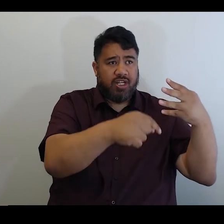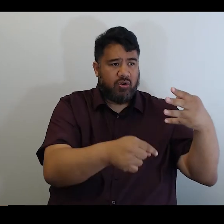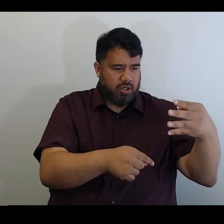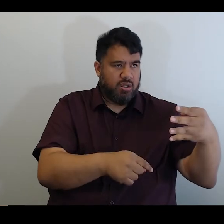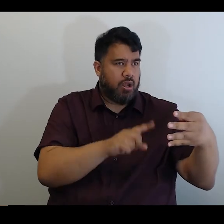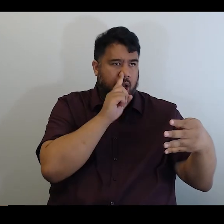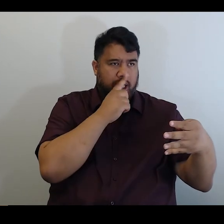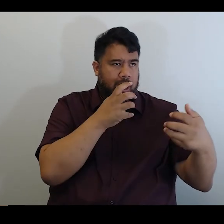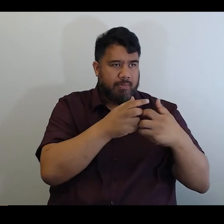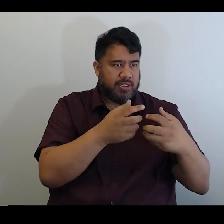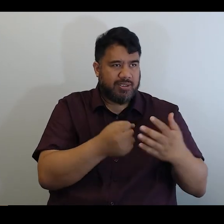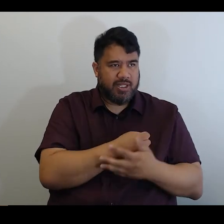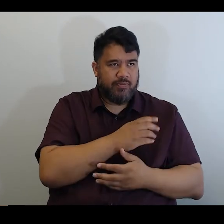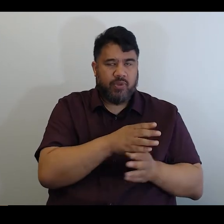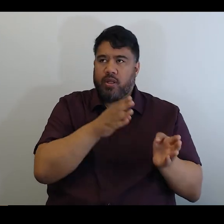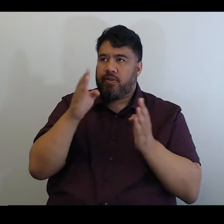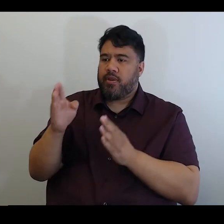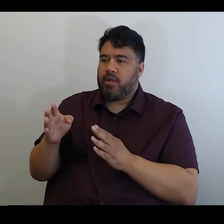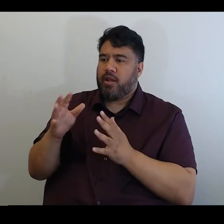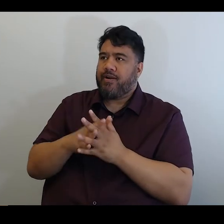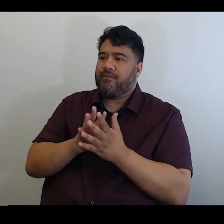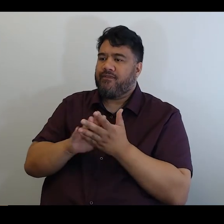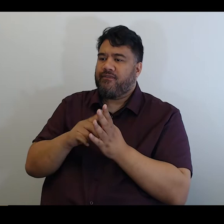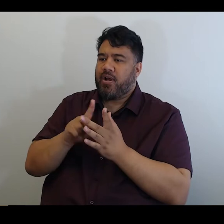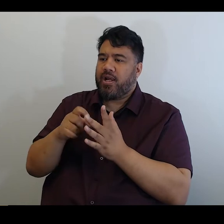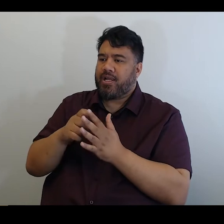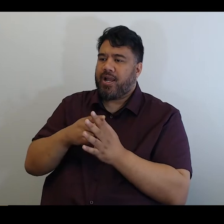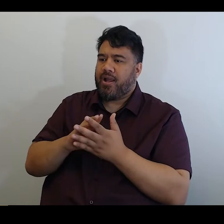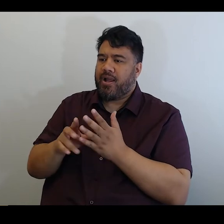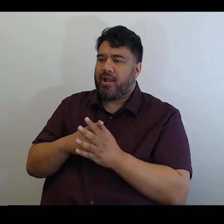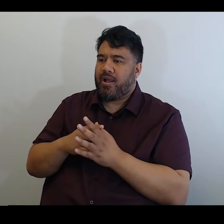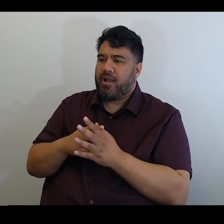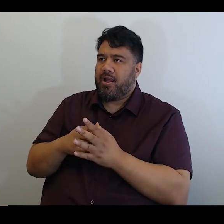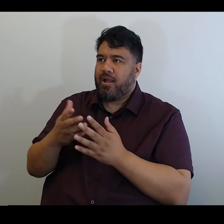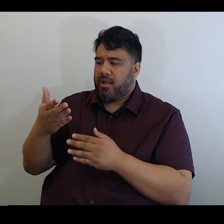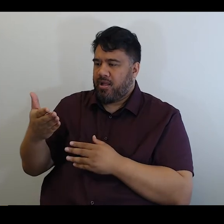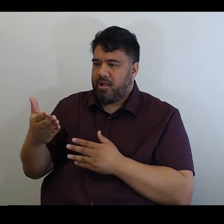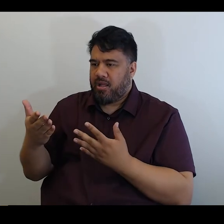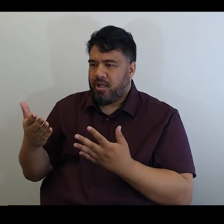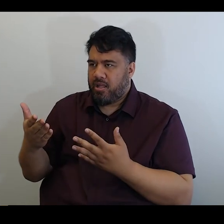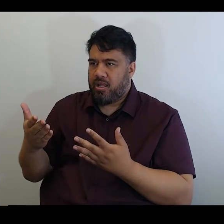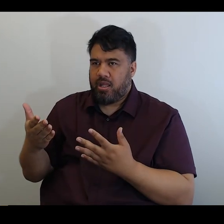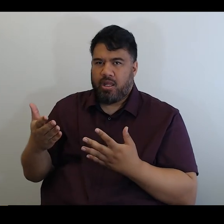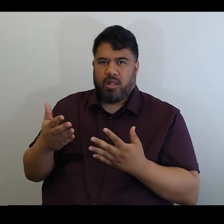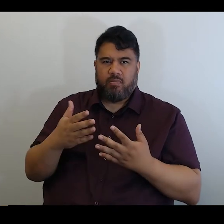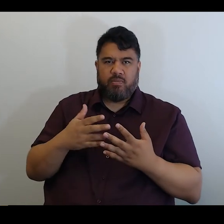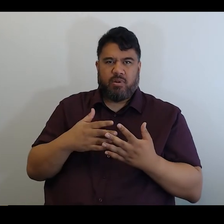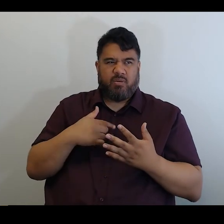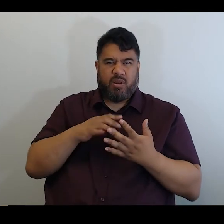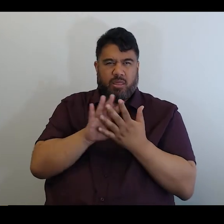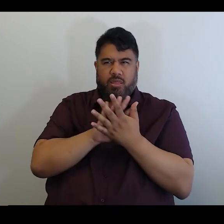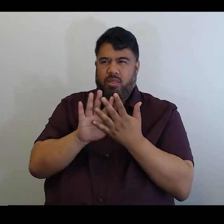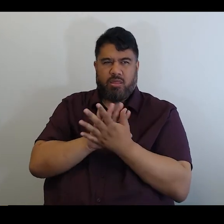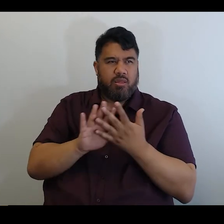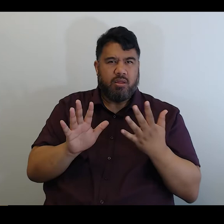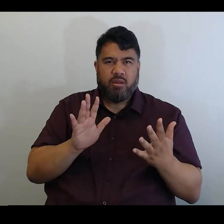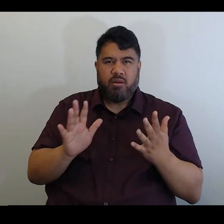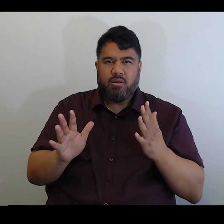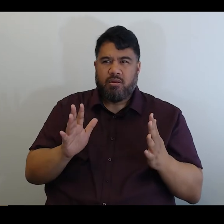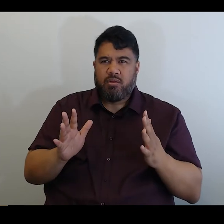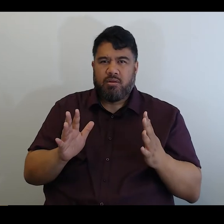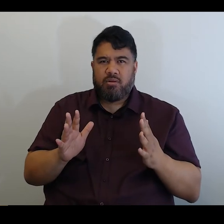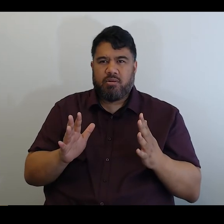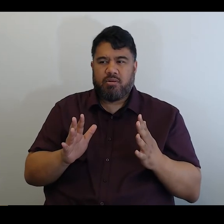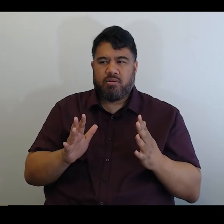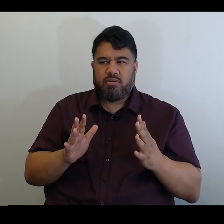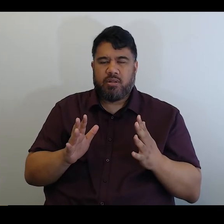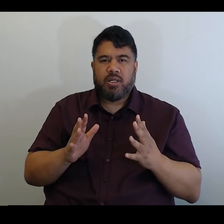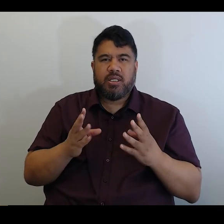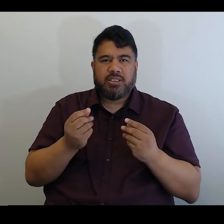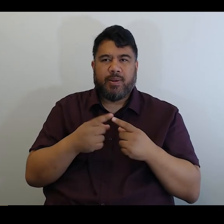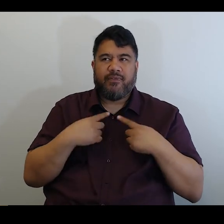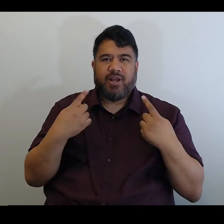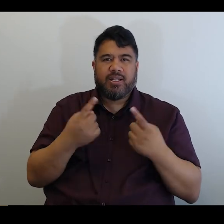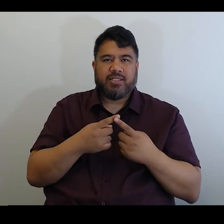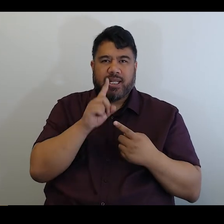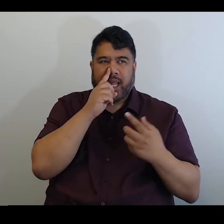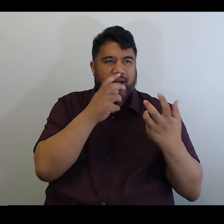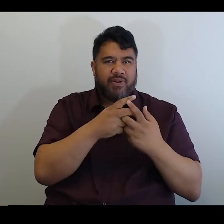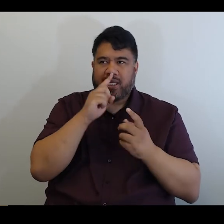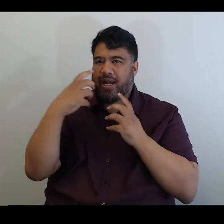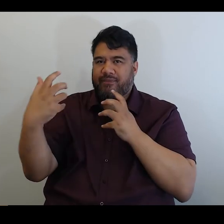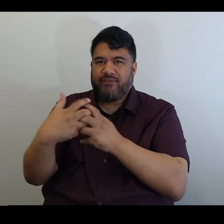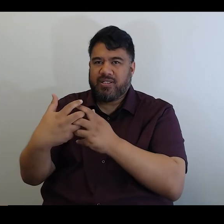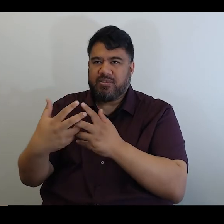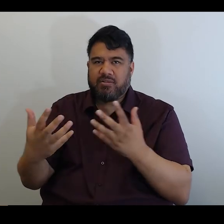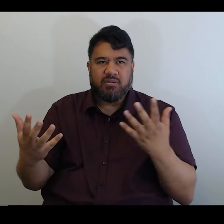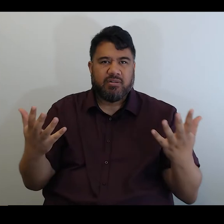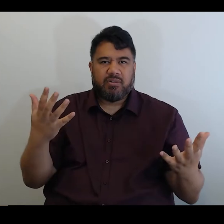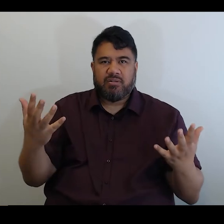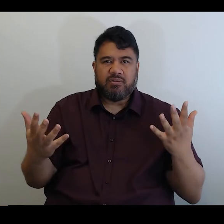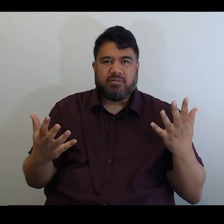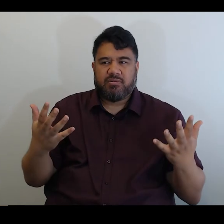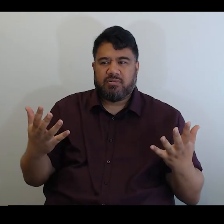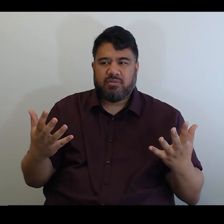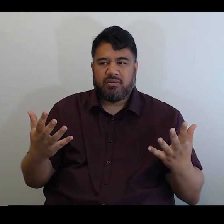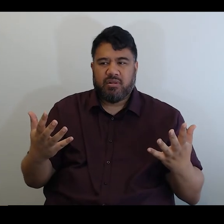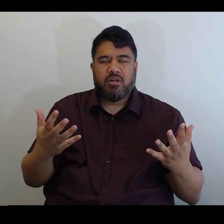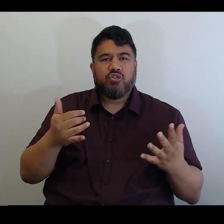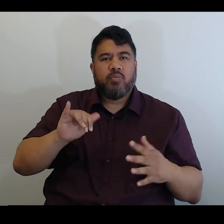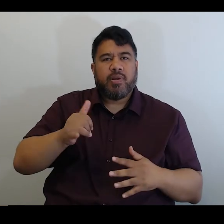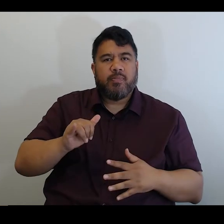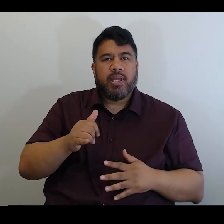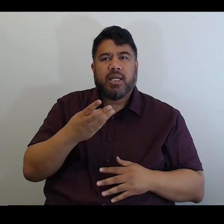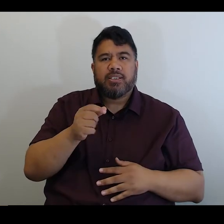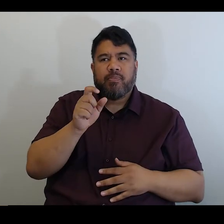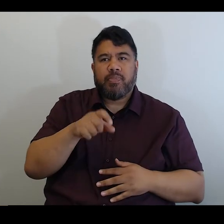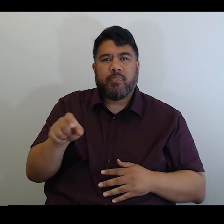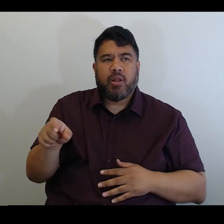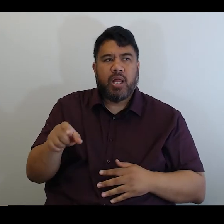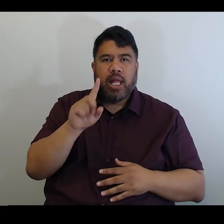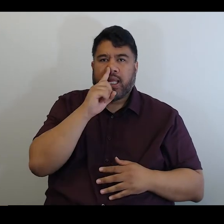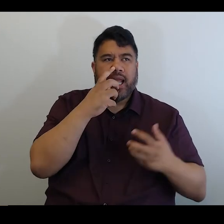But you know, you sort of fall into this area, there is a grey area and there's a lot of rare disorders who are in that area. So it's like, where would you suggest that people who don't fit somewhere, how can they approach